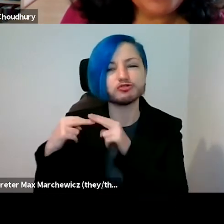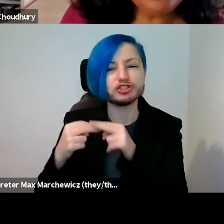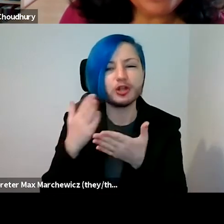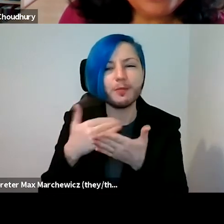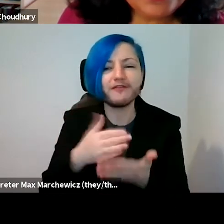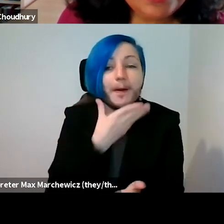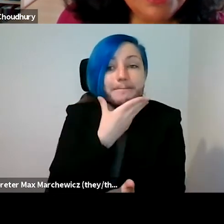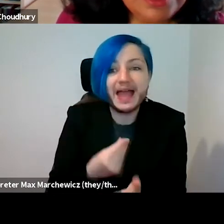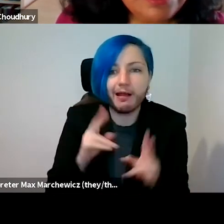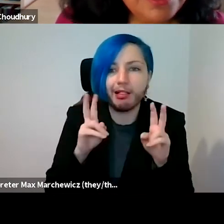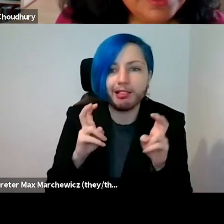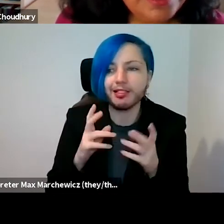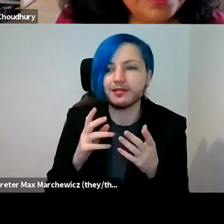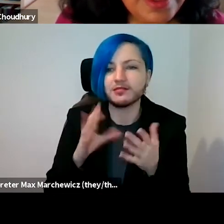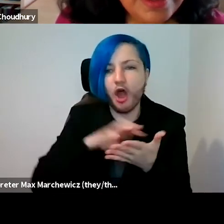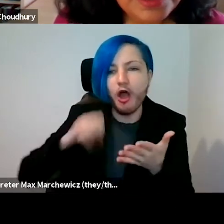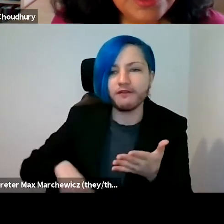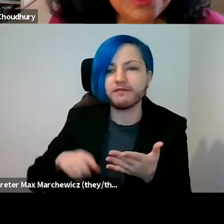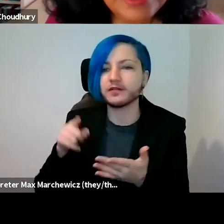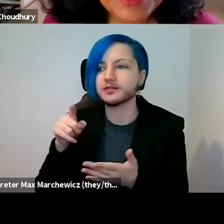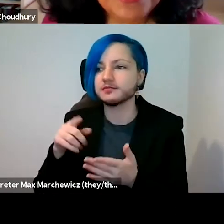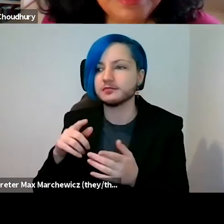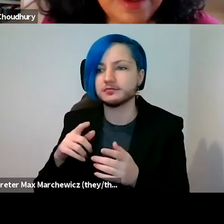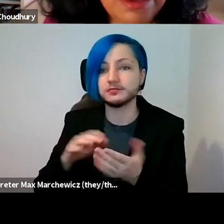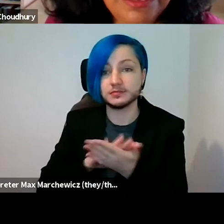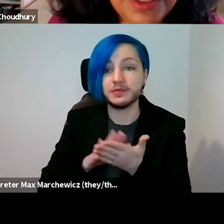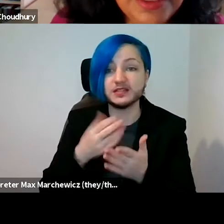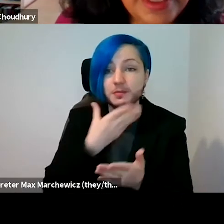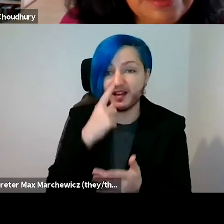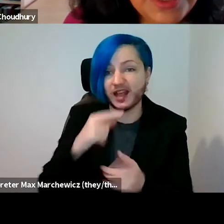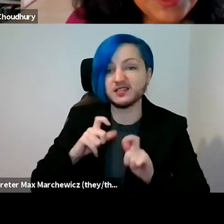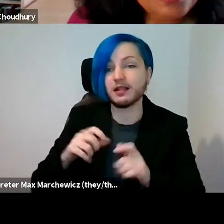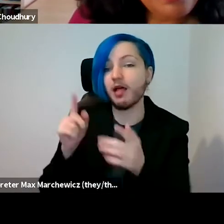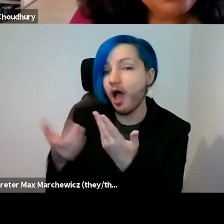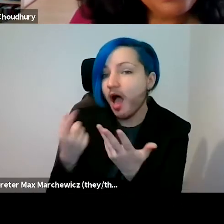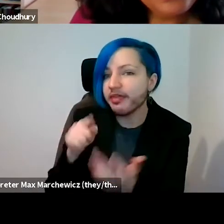In other words, if you were a foreigner, and did not necessarily belong, the conventional power